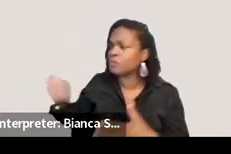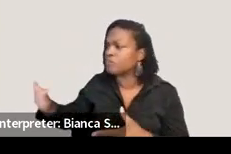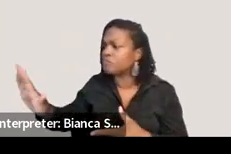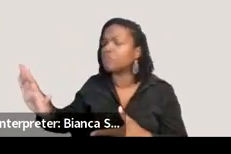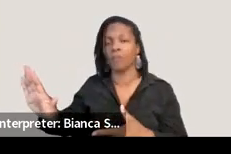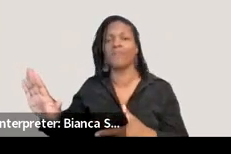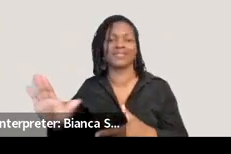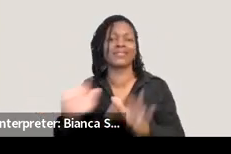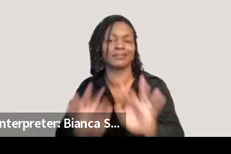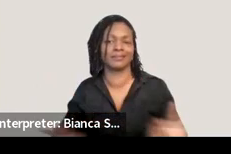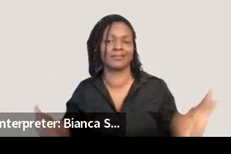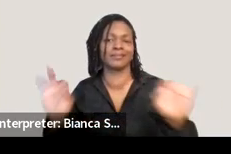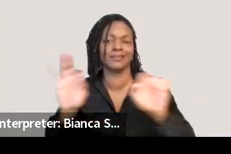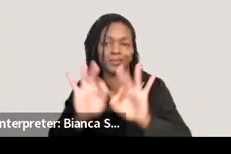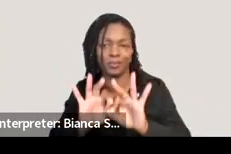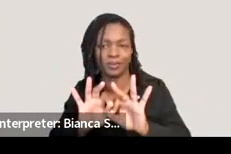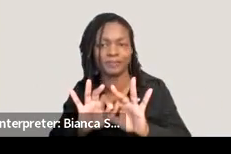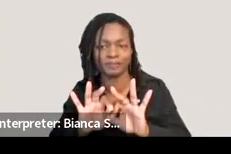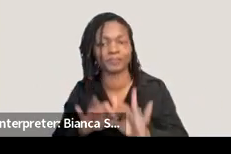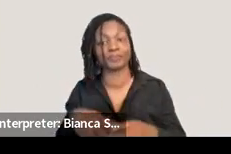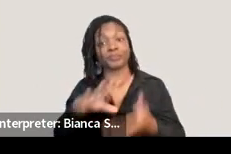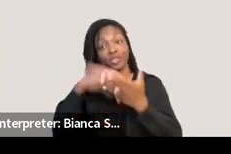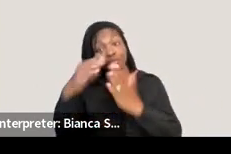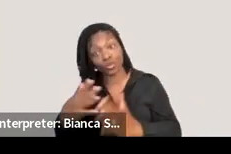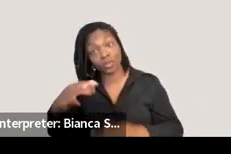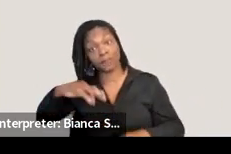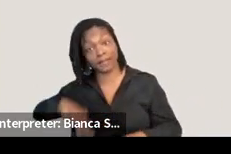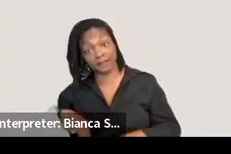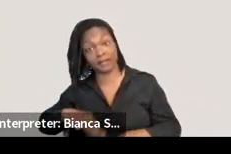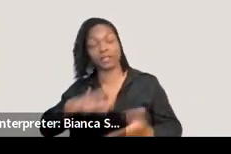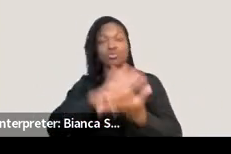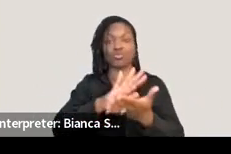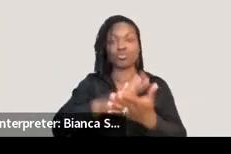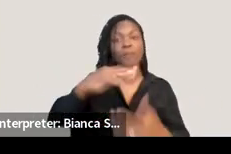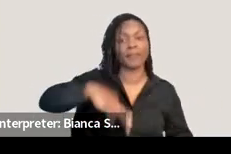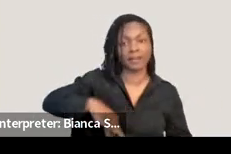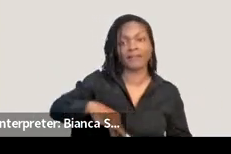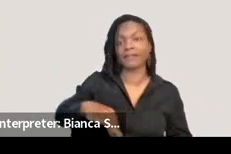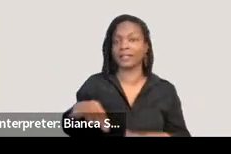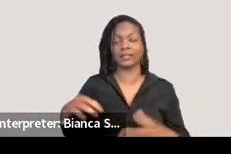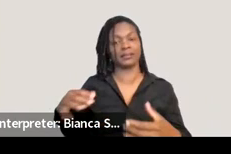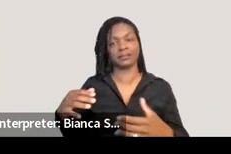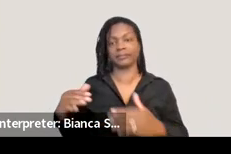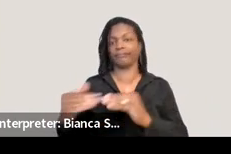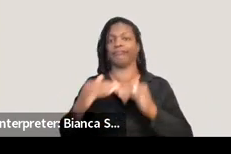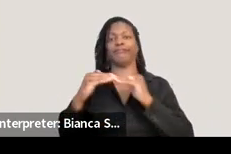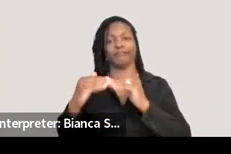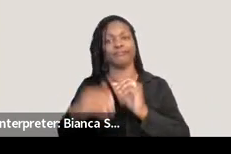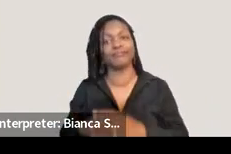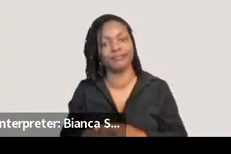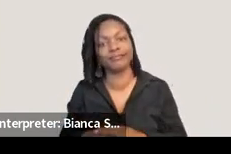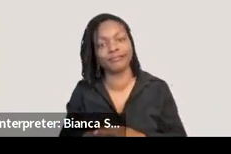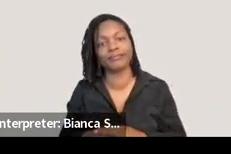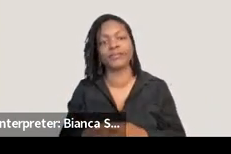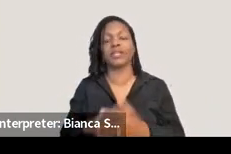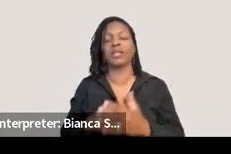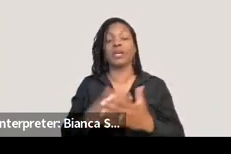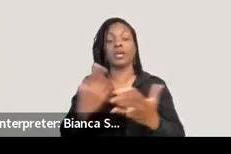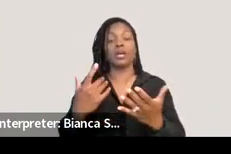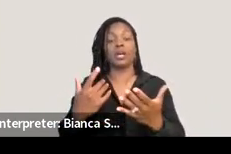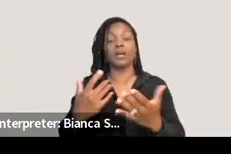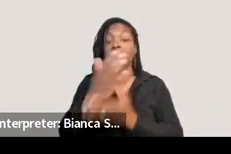And some of those accommodations are modifications may look like extended time on assignments. Just to name a couple.